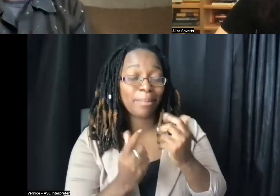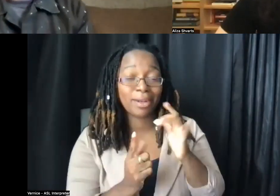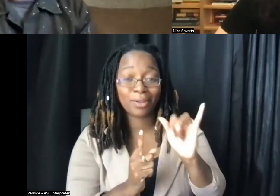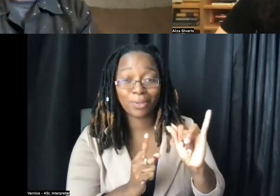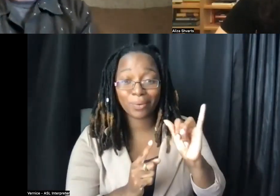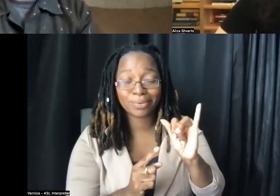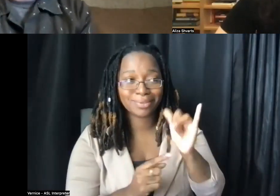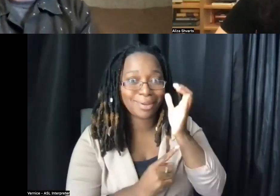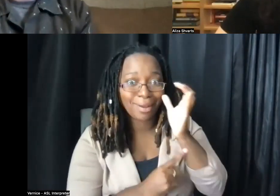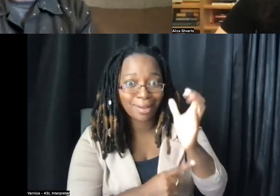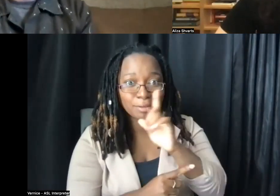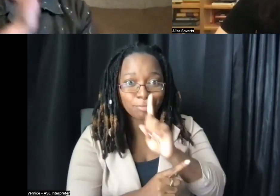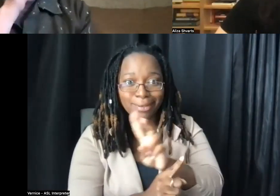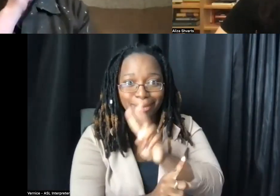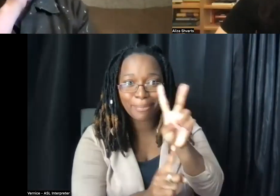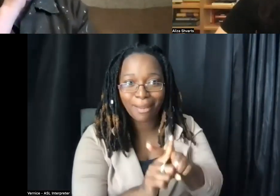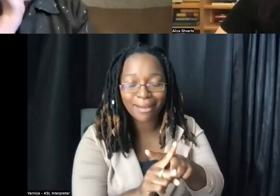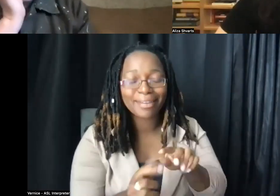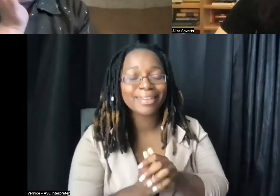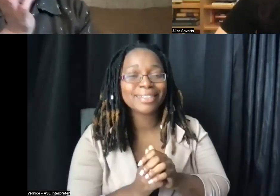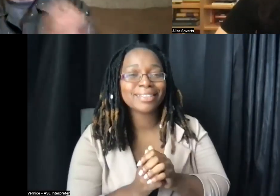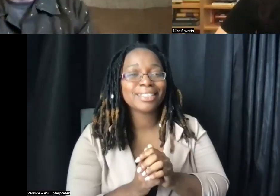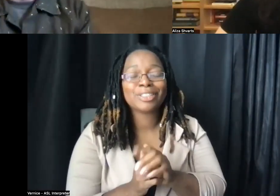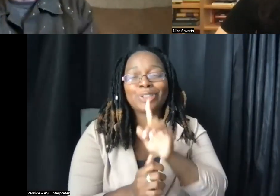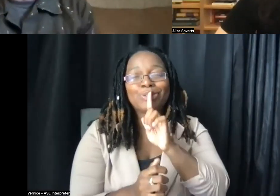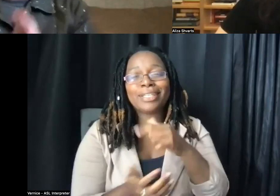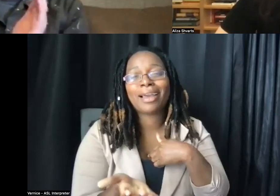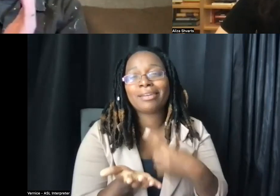of the concepts actually apply.